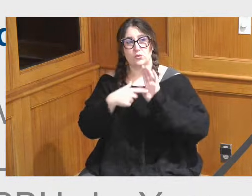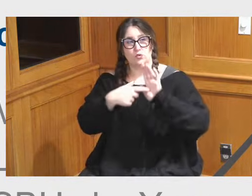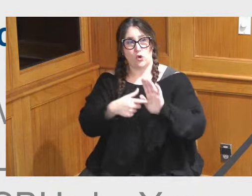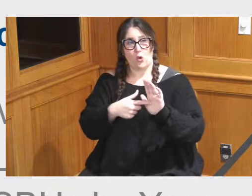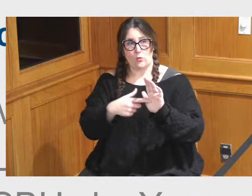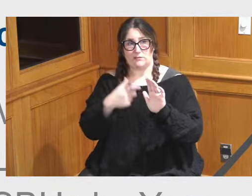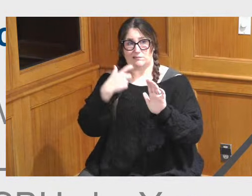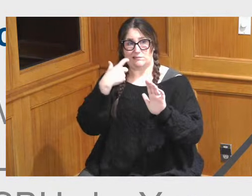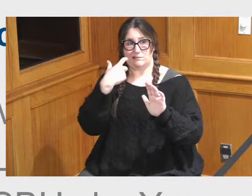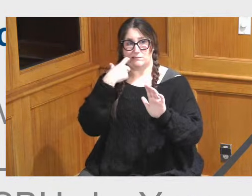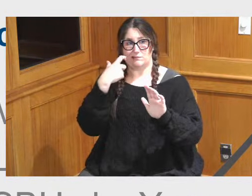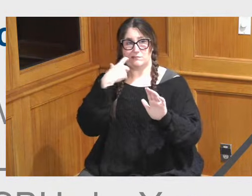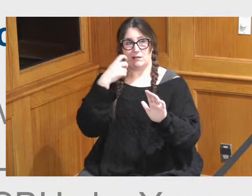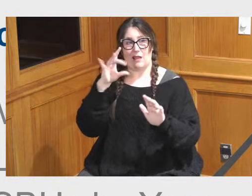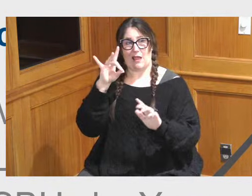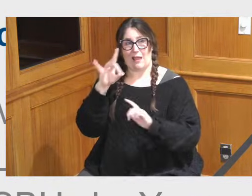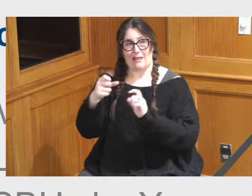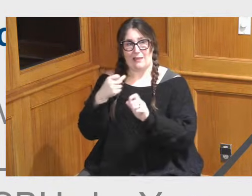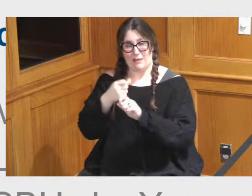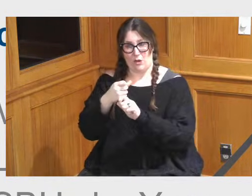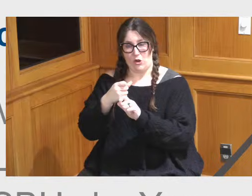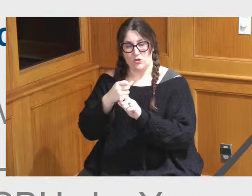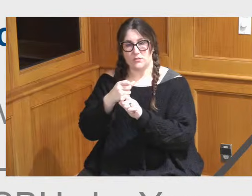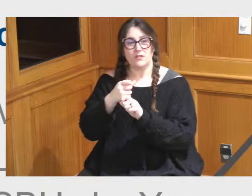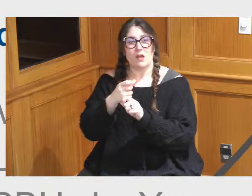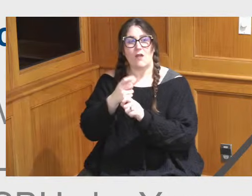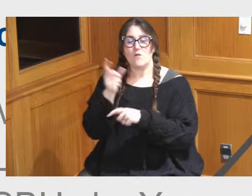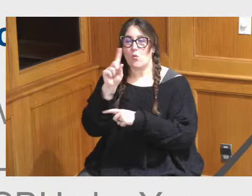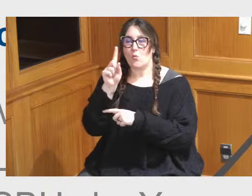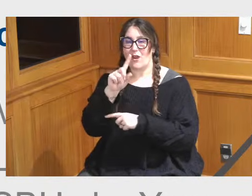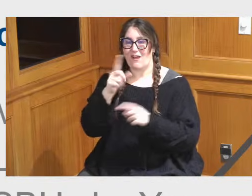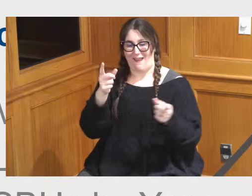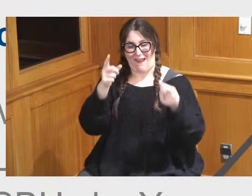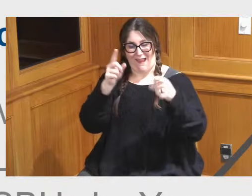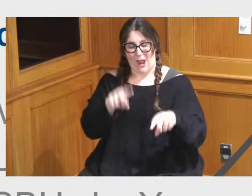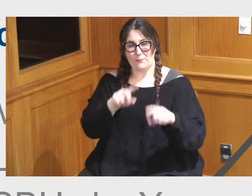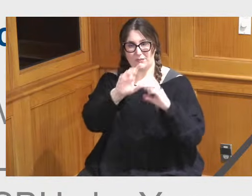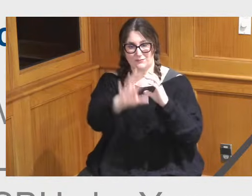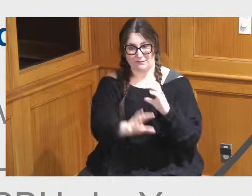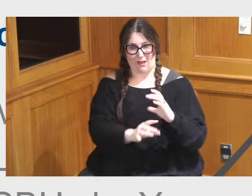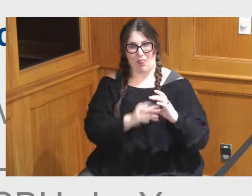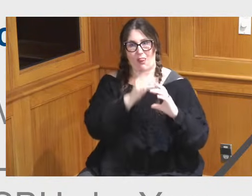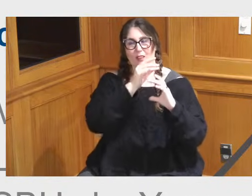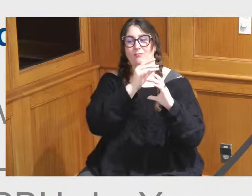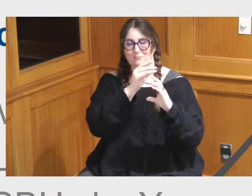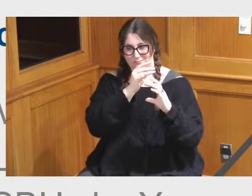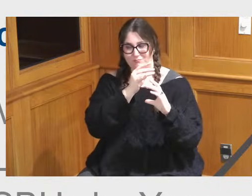eight years. we like to look at our data to see where it tell what it tells us and we see